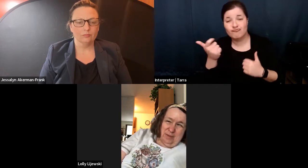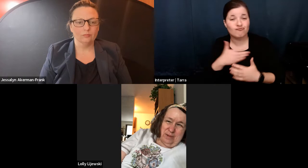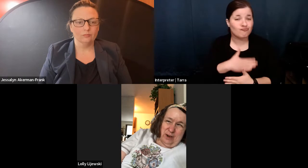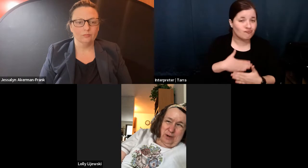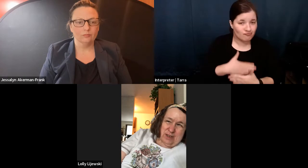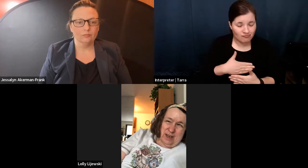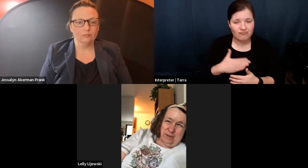And then I think it was just before COVID hit, I was enjoying myself at a number of different concerts and